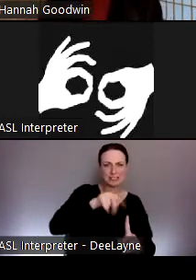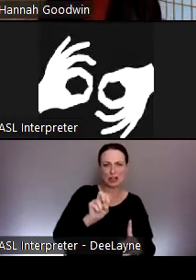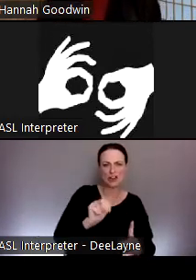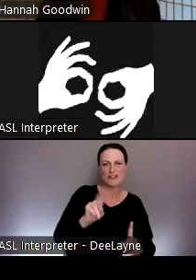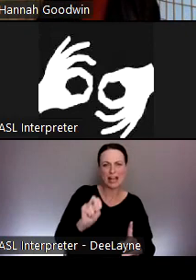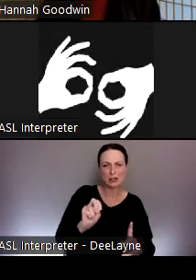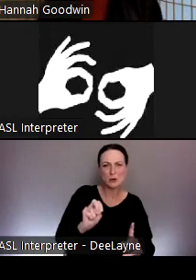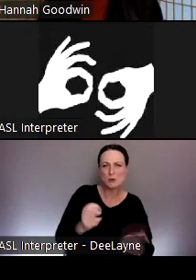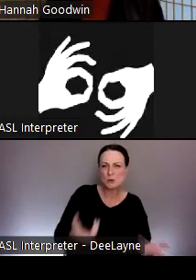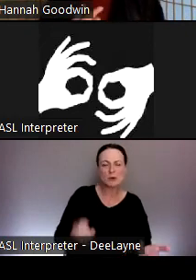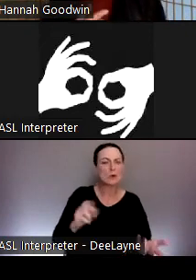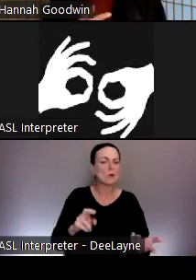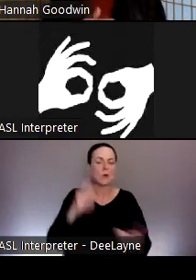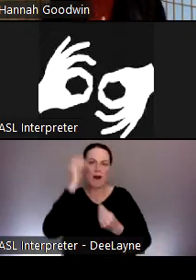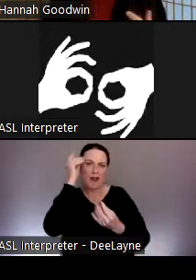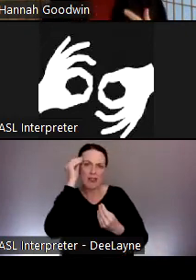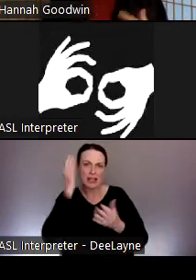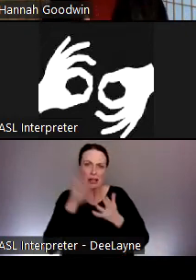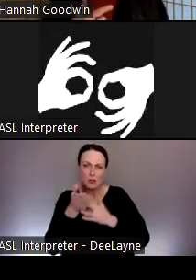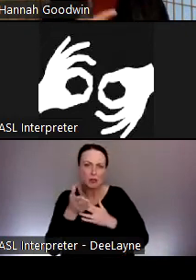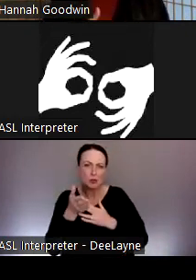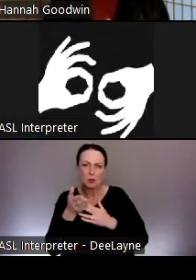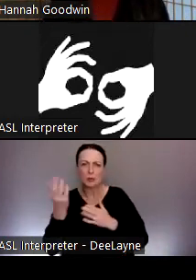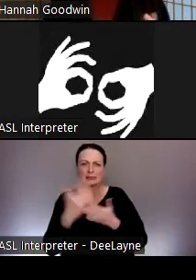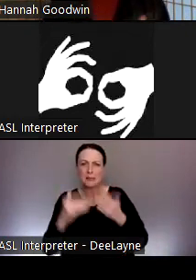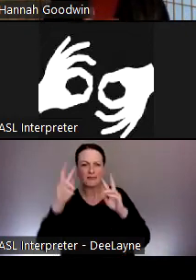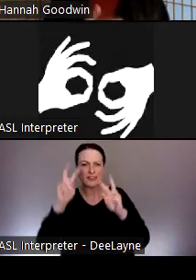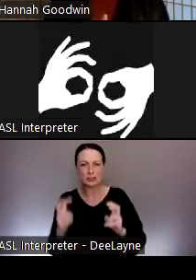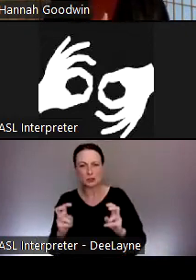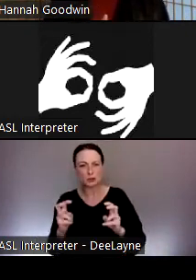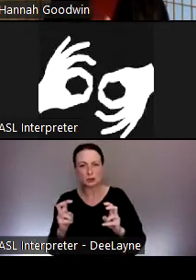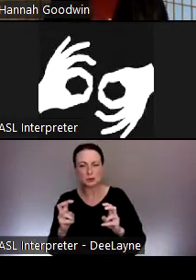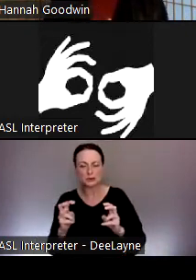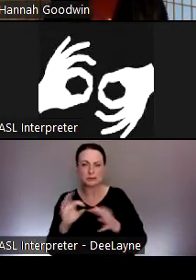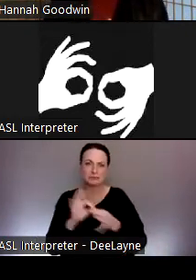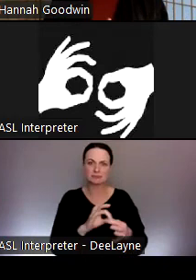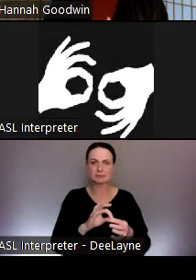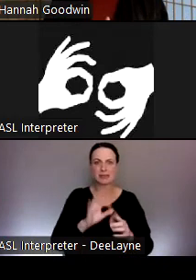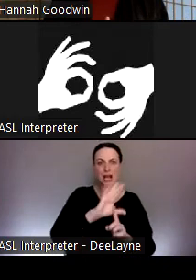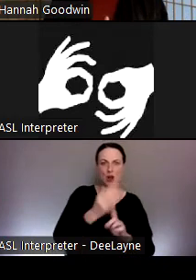It could be thinking through some of the issues in cultural institutions